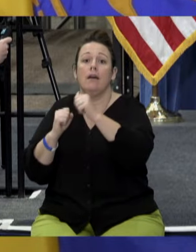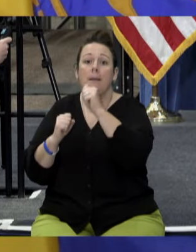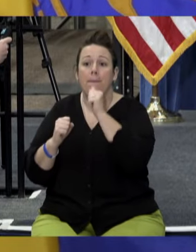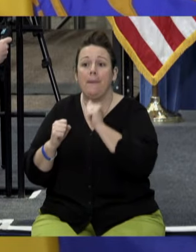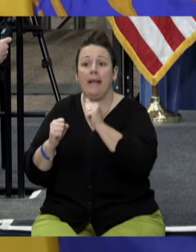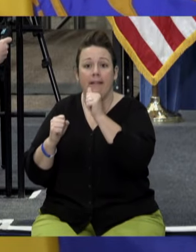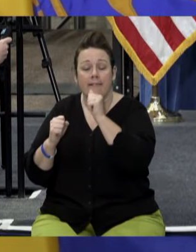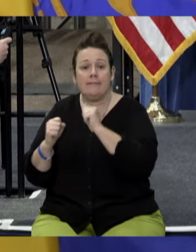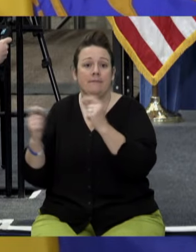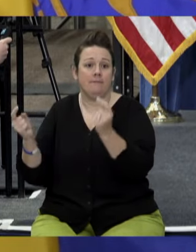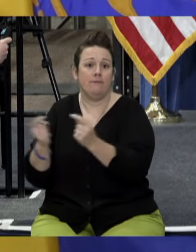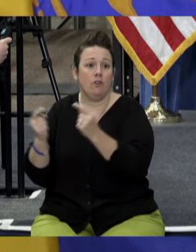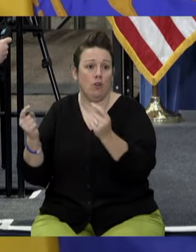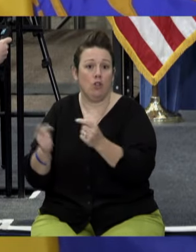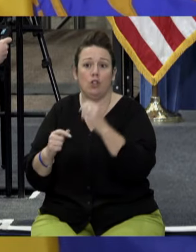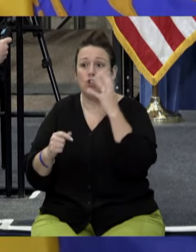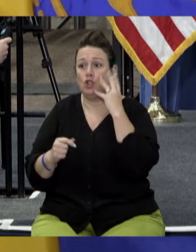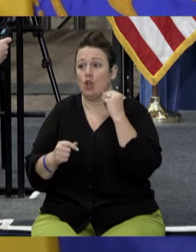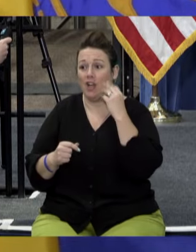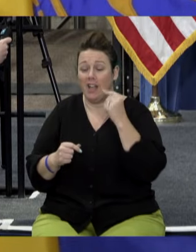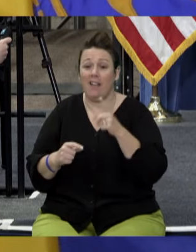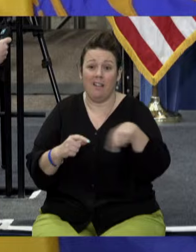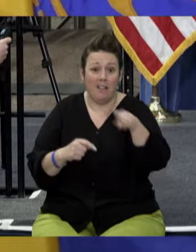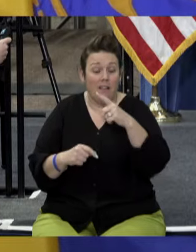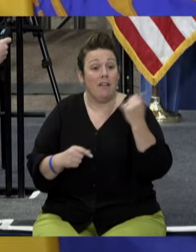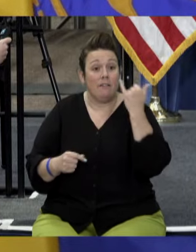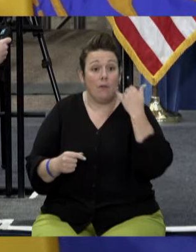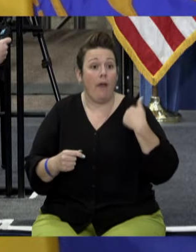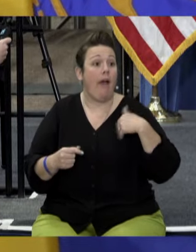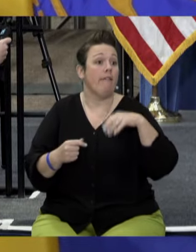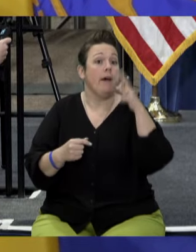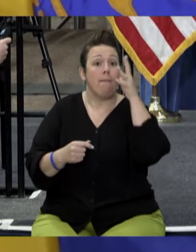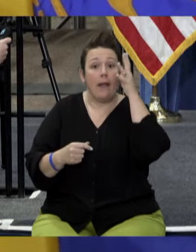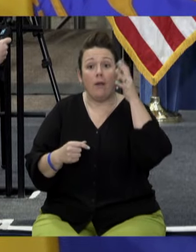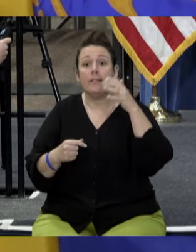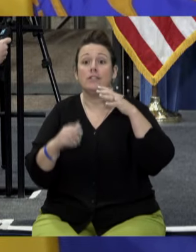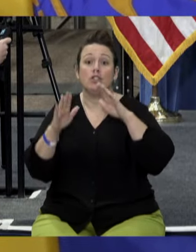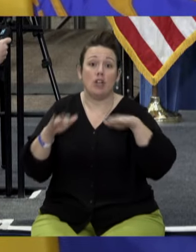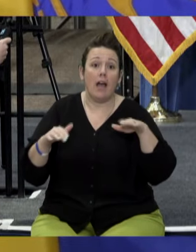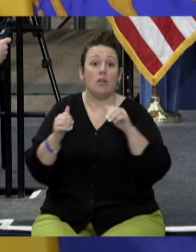you're caring for somebody who's with disabilities or a child or others. But I always have the